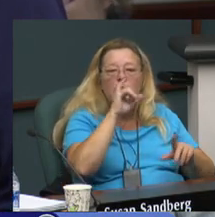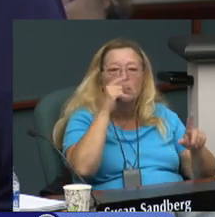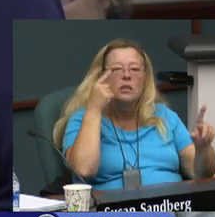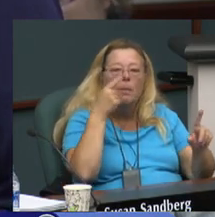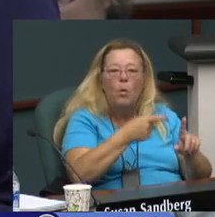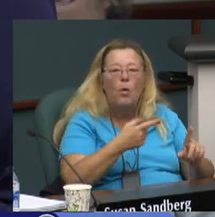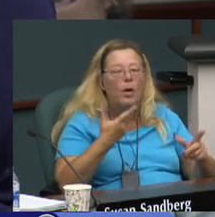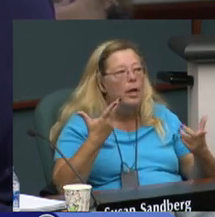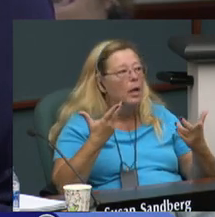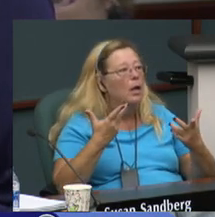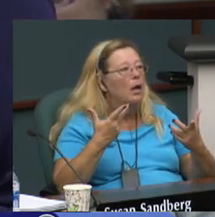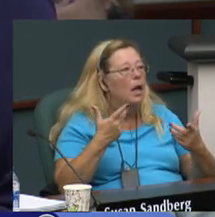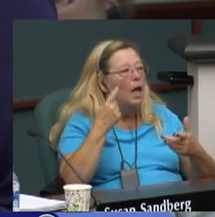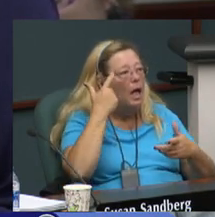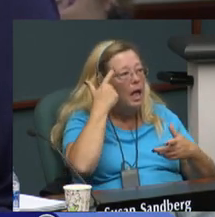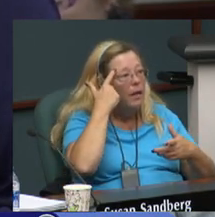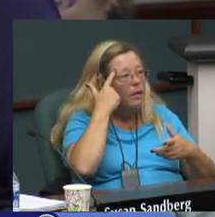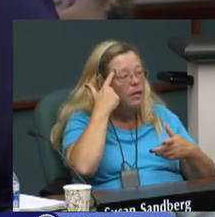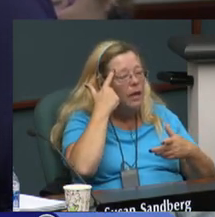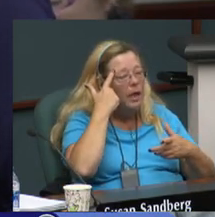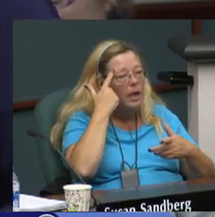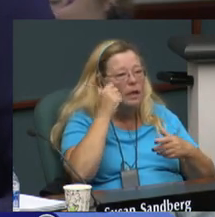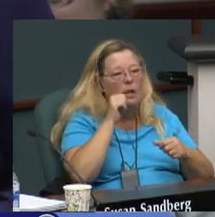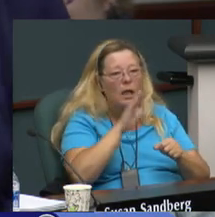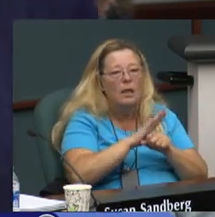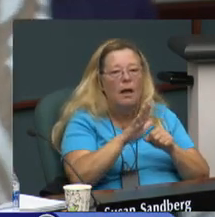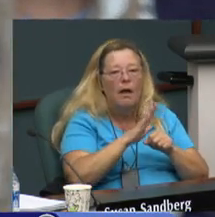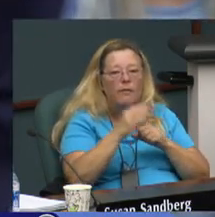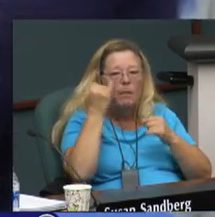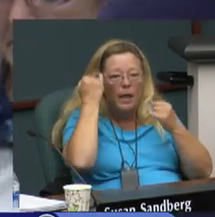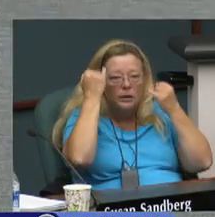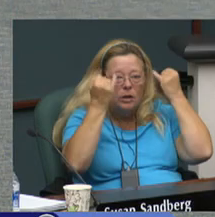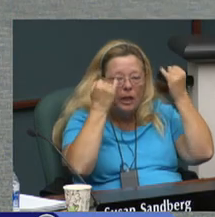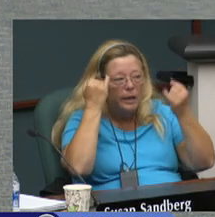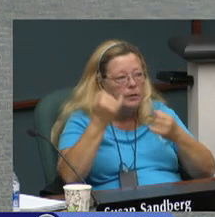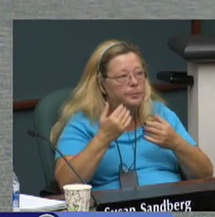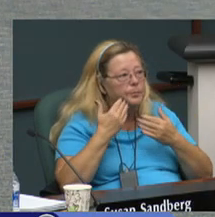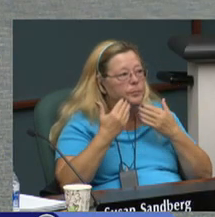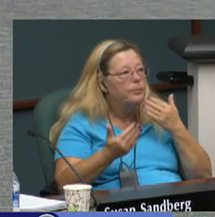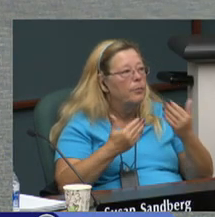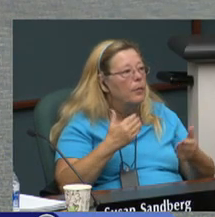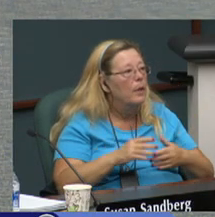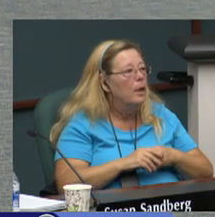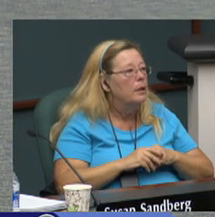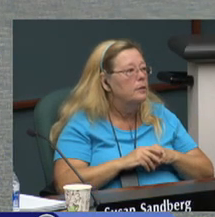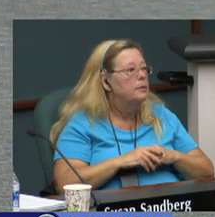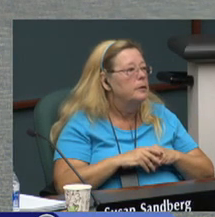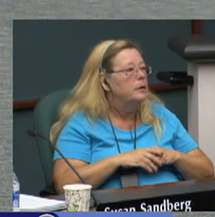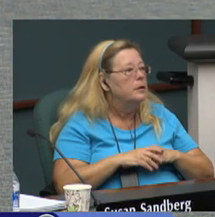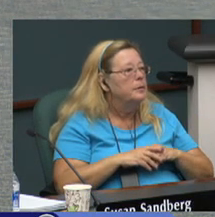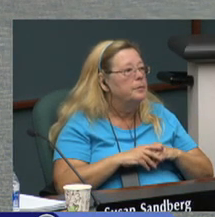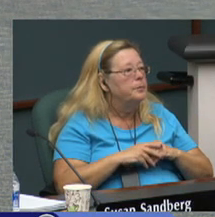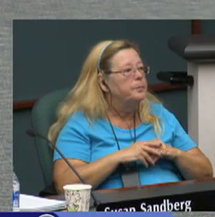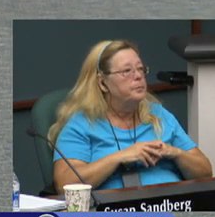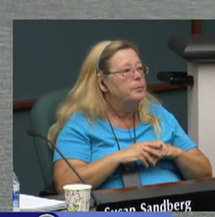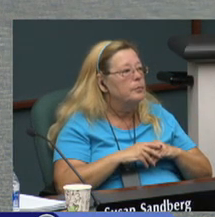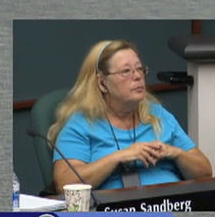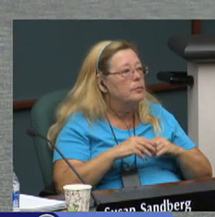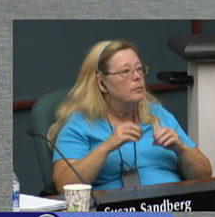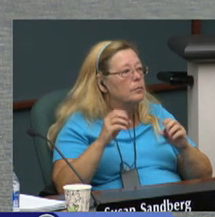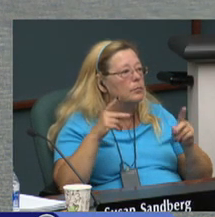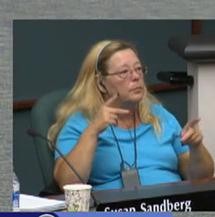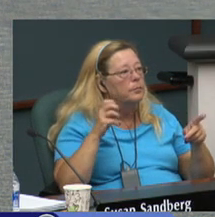just think it's a lack of imagination thank you thank you Peter Dorfman from